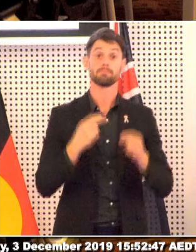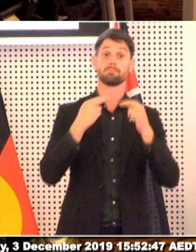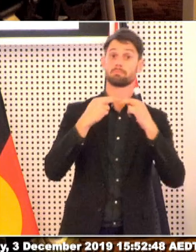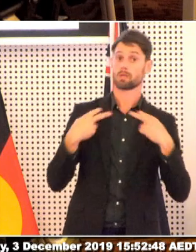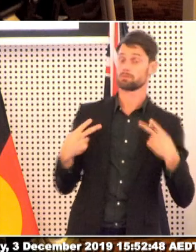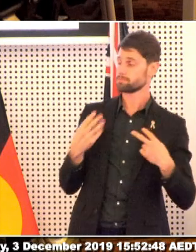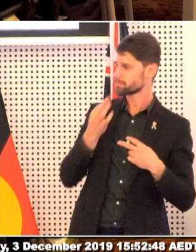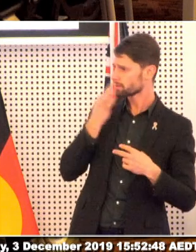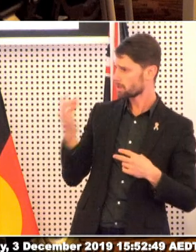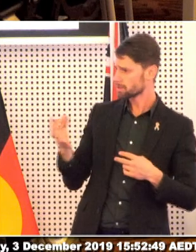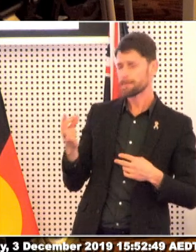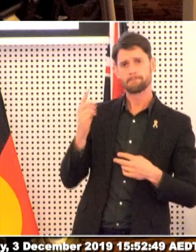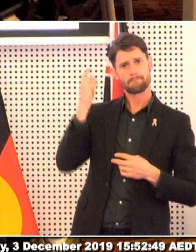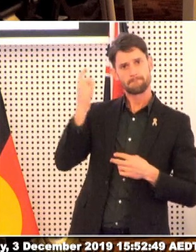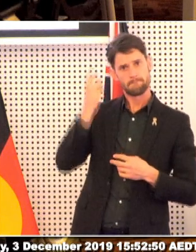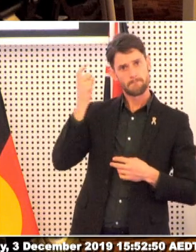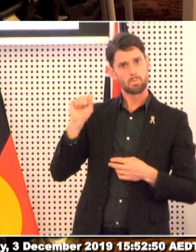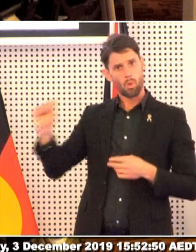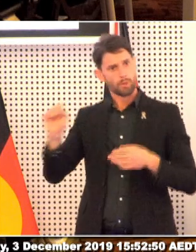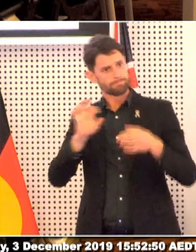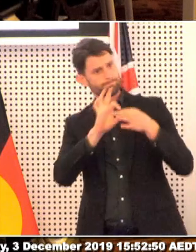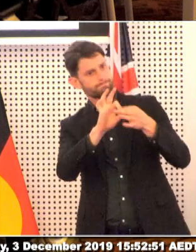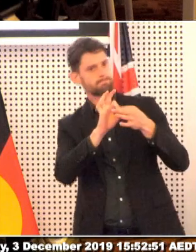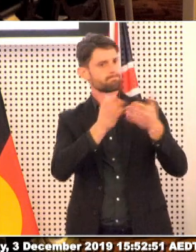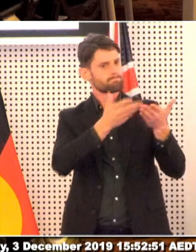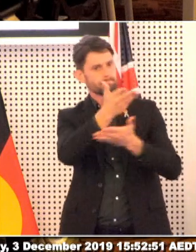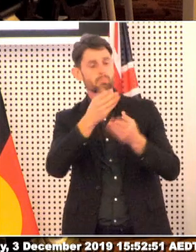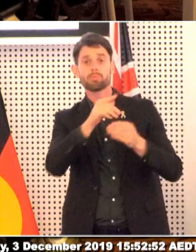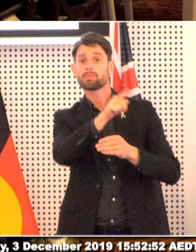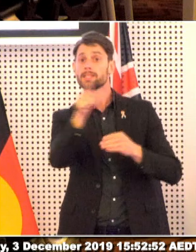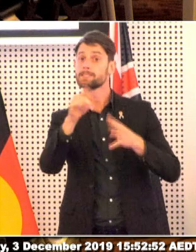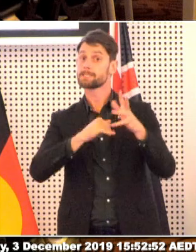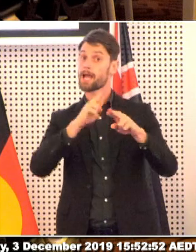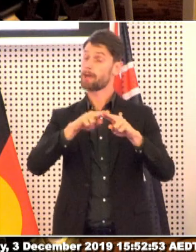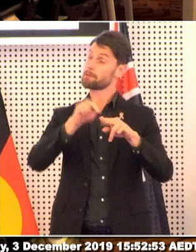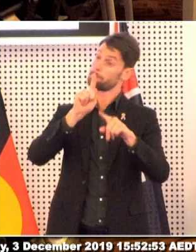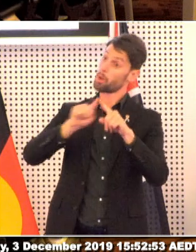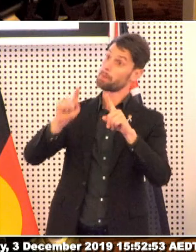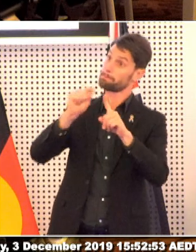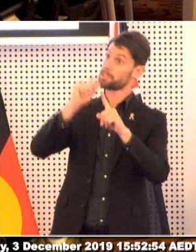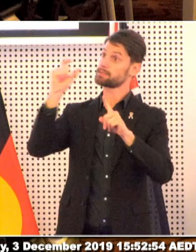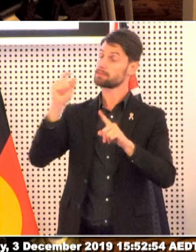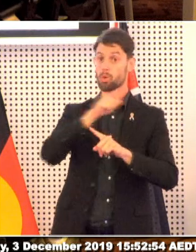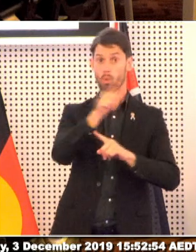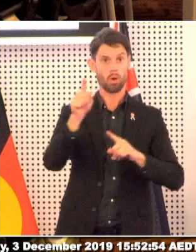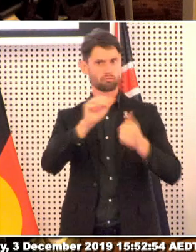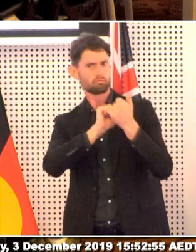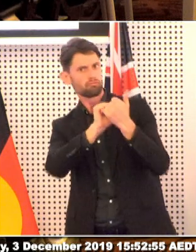your experience, generally been cooperative with you? Have they been open and transparent in the issues that arise in the home?